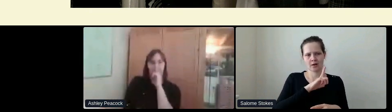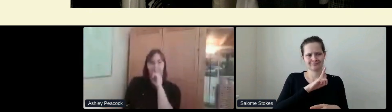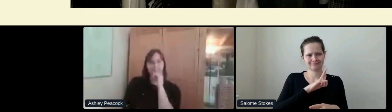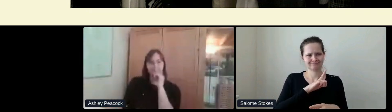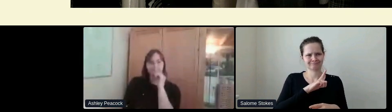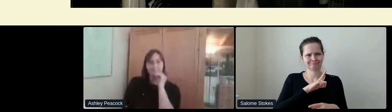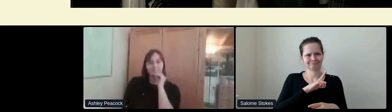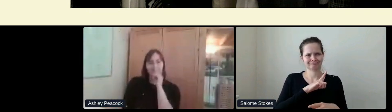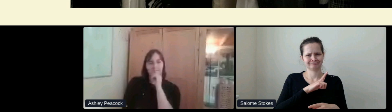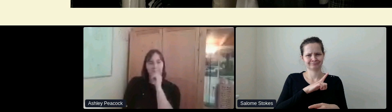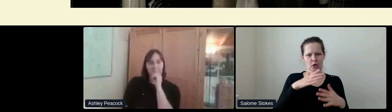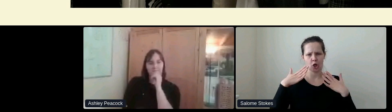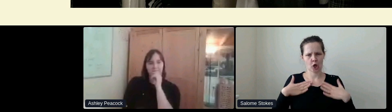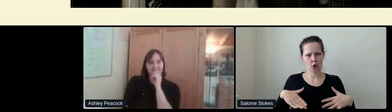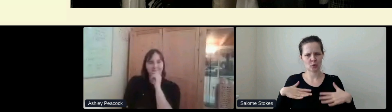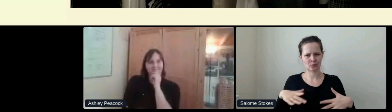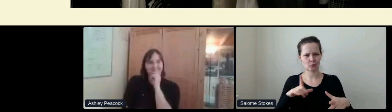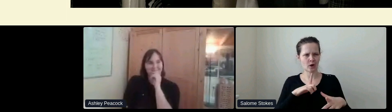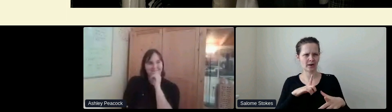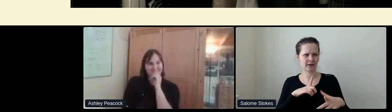as long as you're not naked when you turn up to work, why does it really matter?